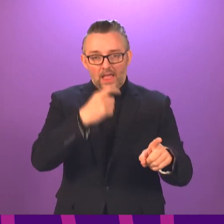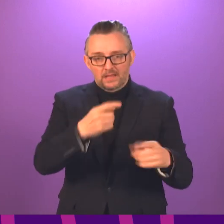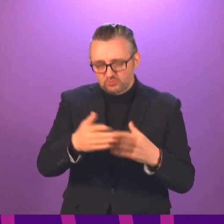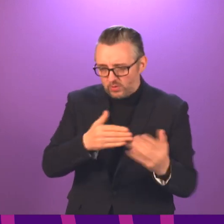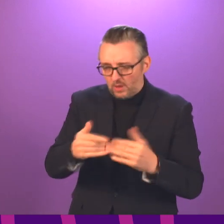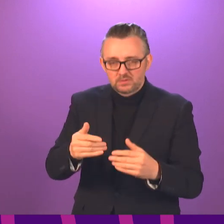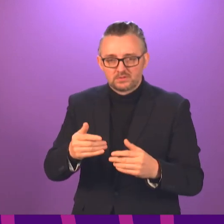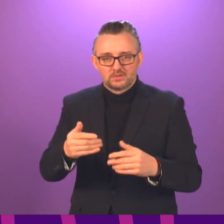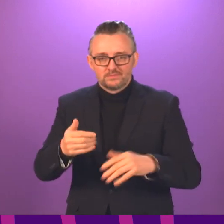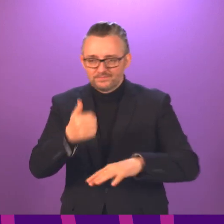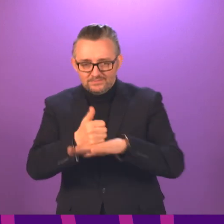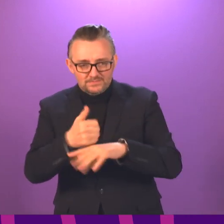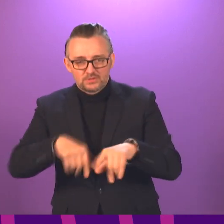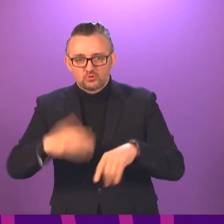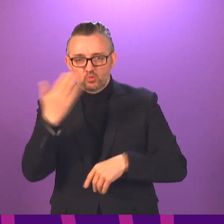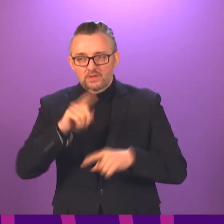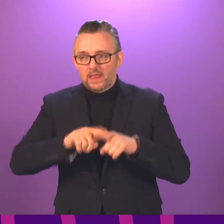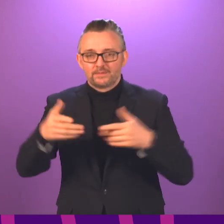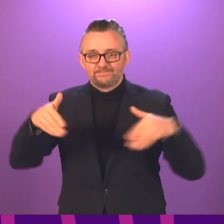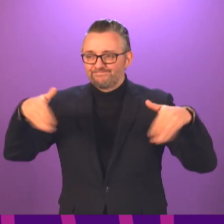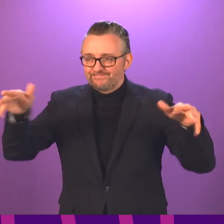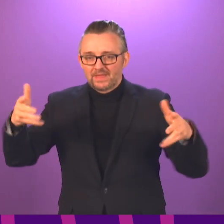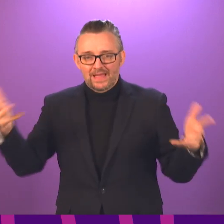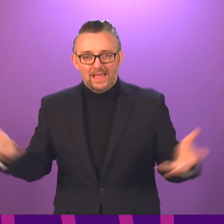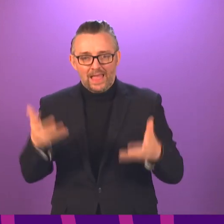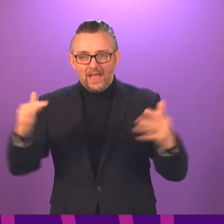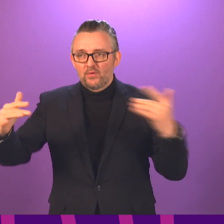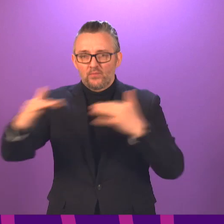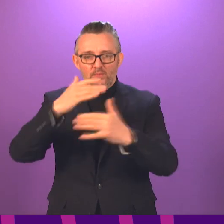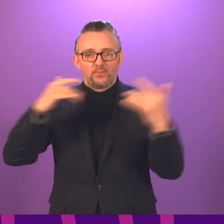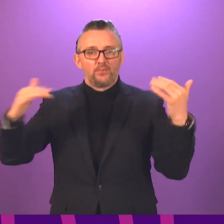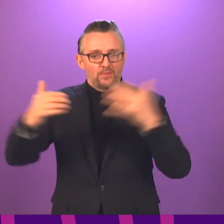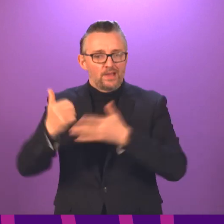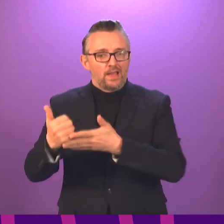in schools. In my opening remarks, I mentioned ventilation. That funding will cover a range of other things.